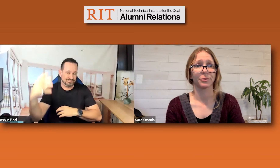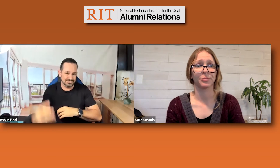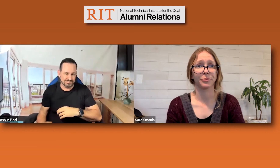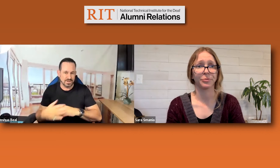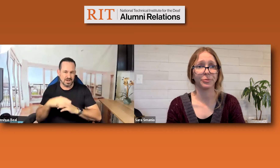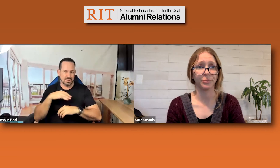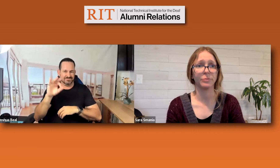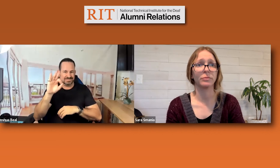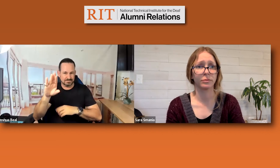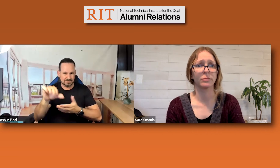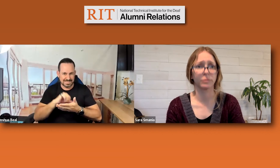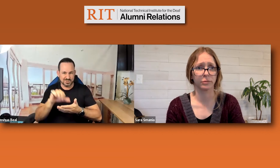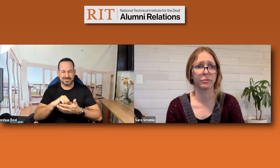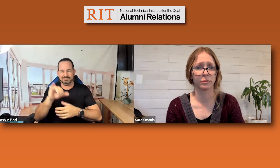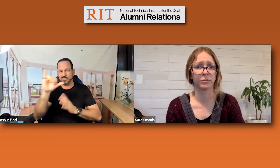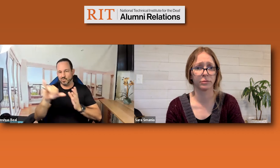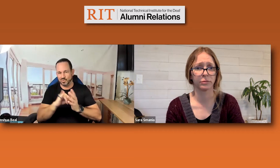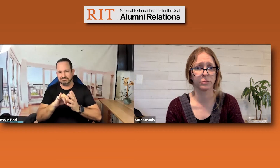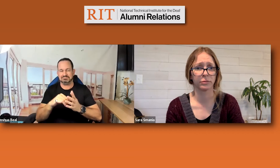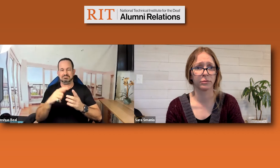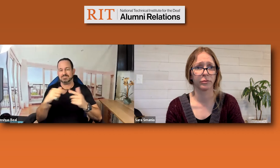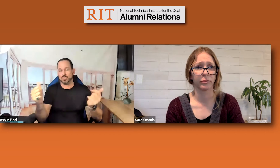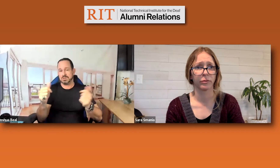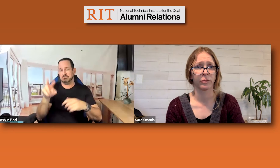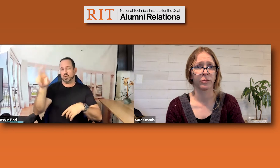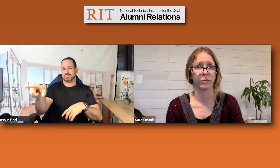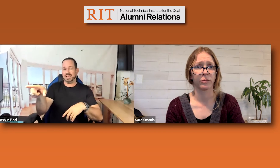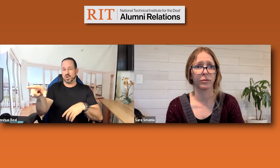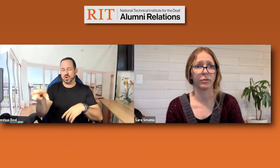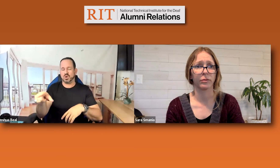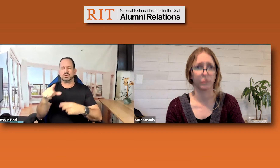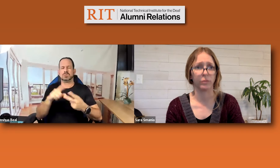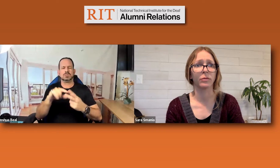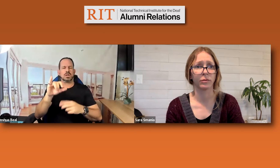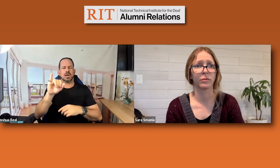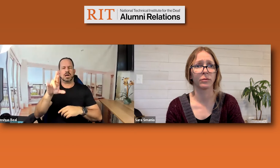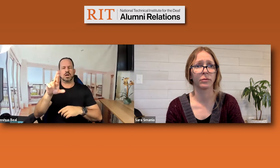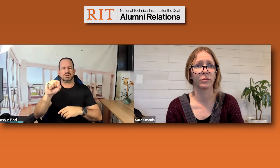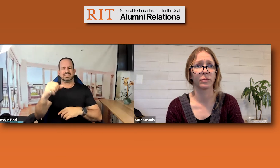I spend a lot of time on the internet